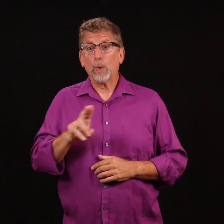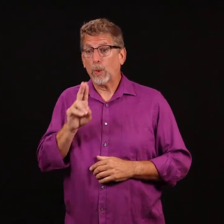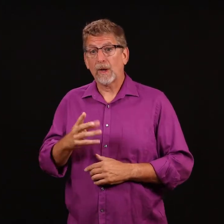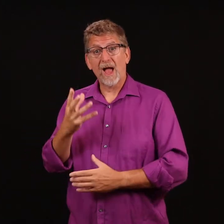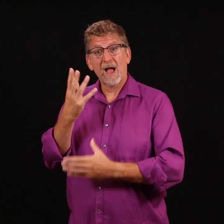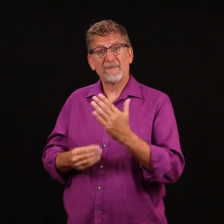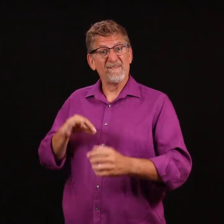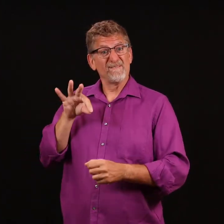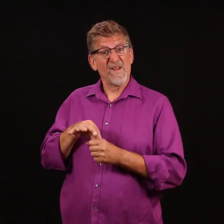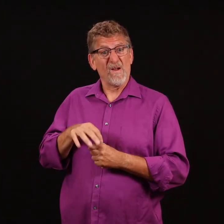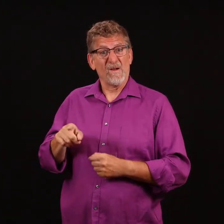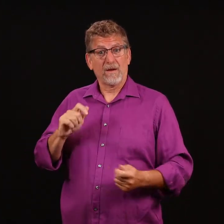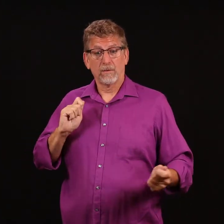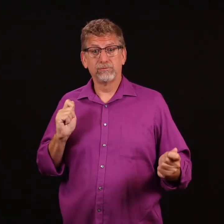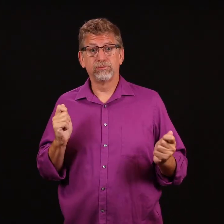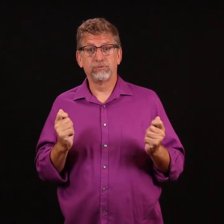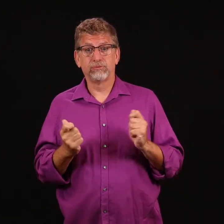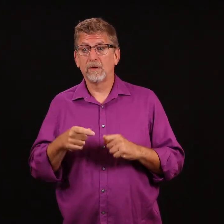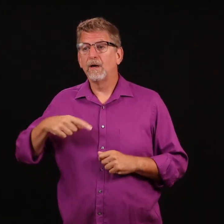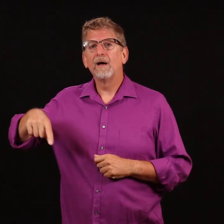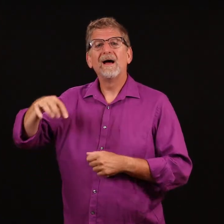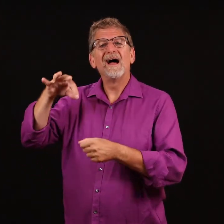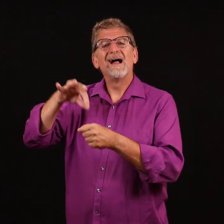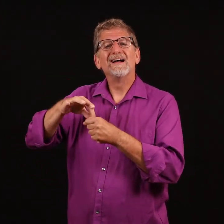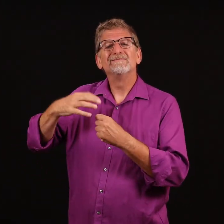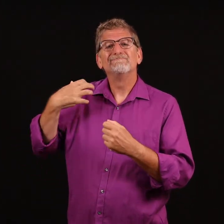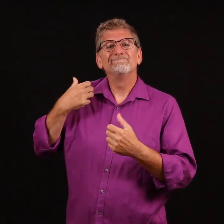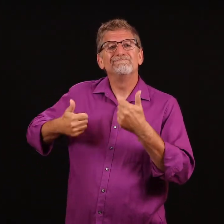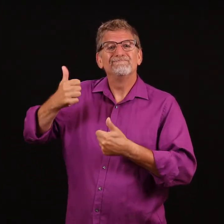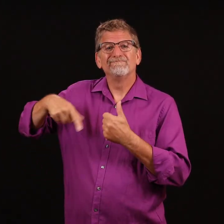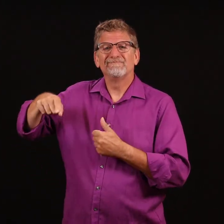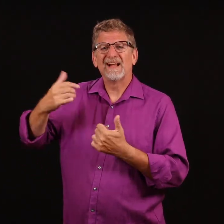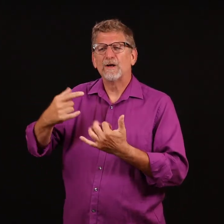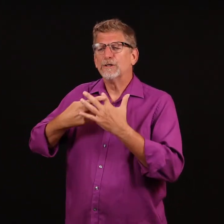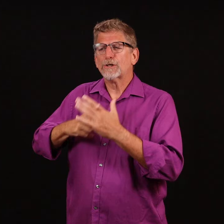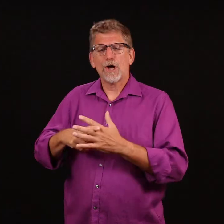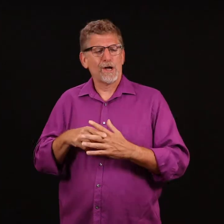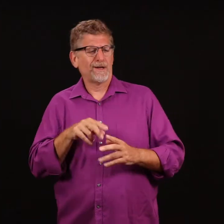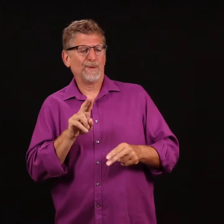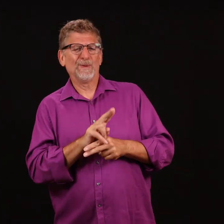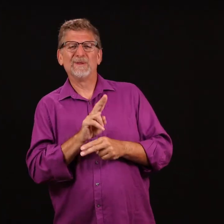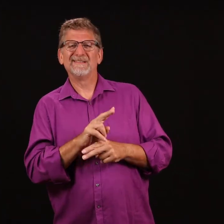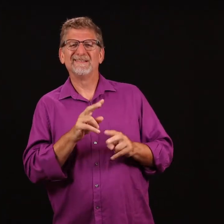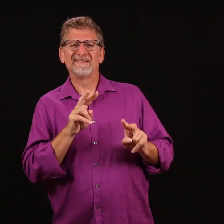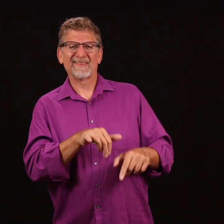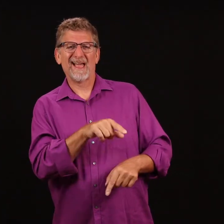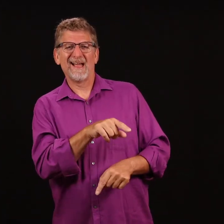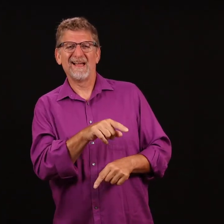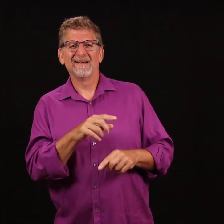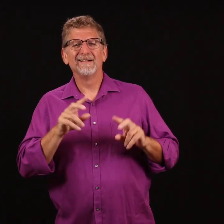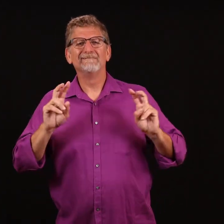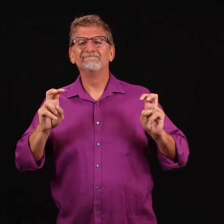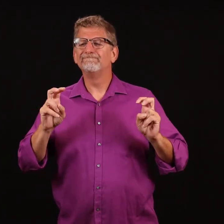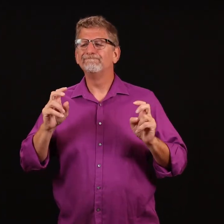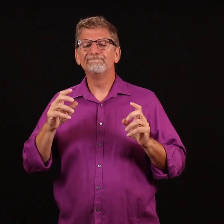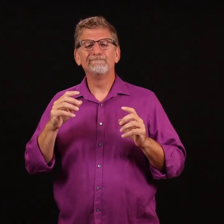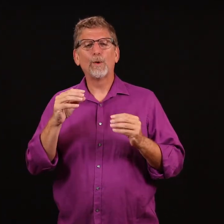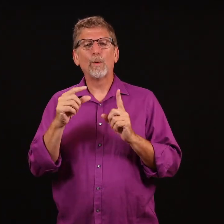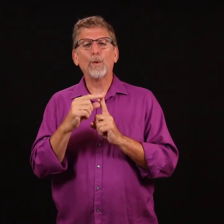The absentee ballot has definitely evolved. Election officials started changing the name of the ballot.